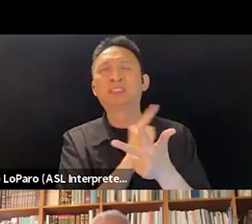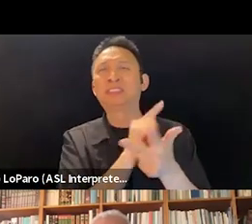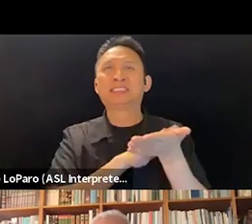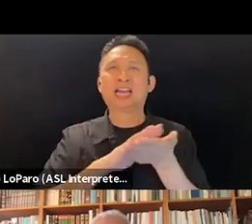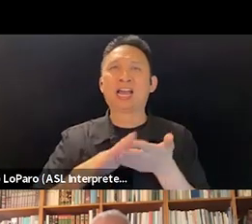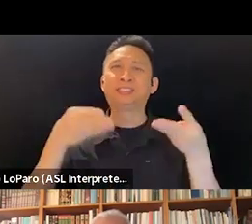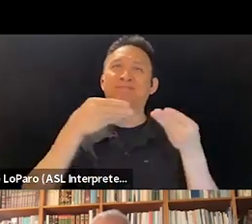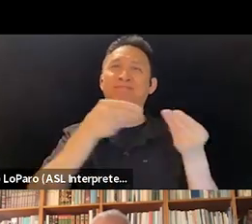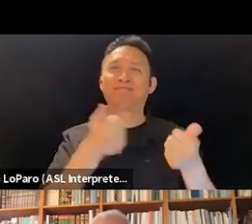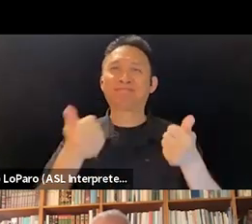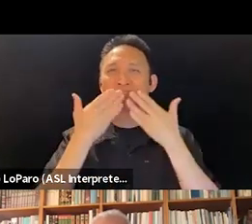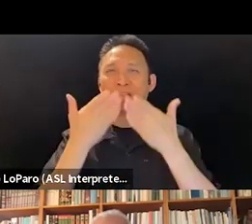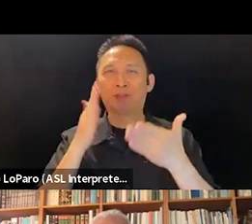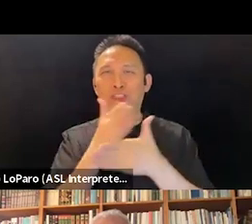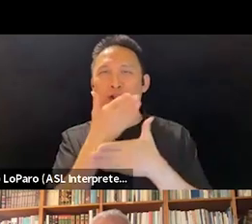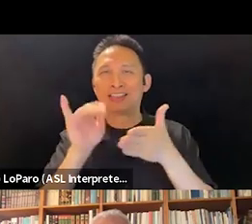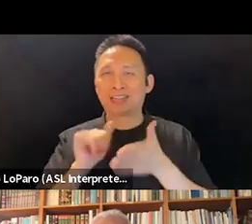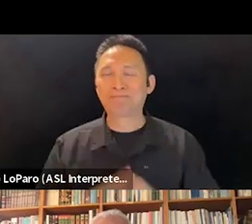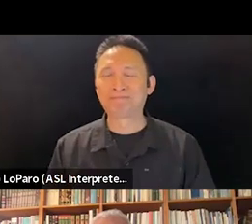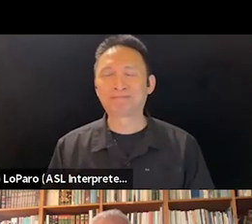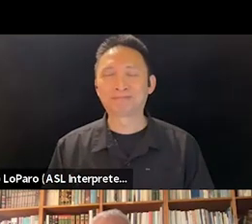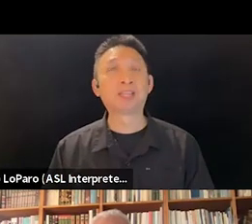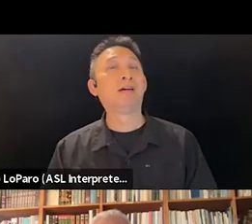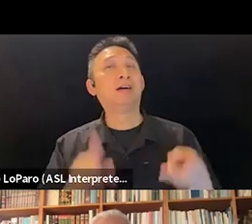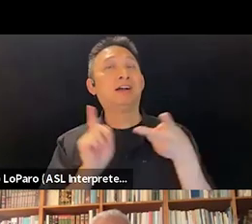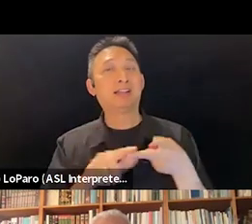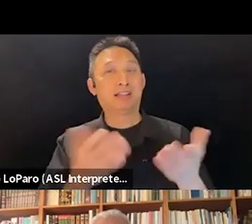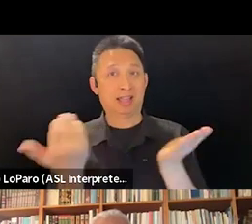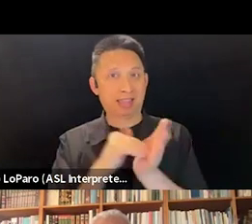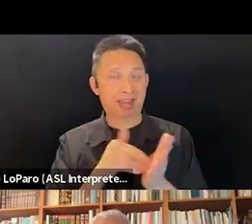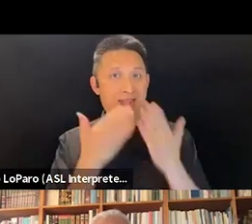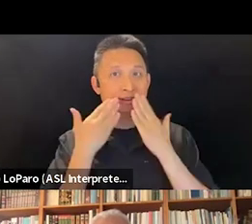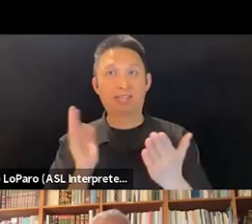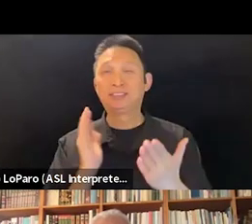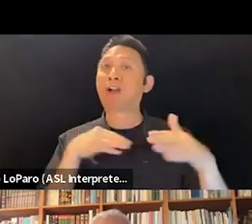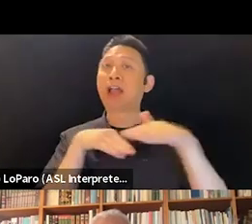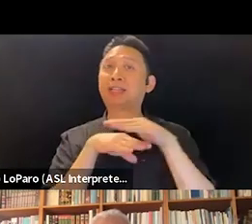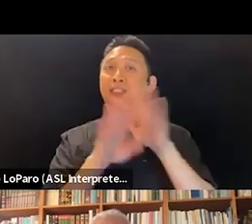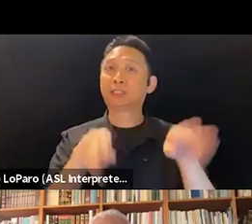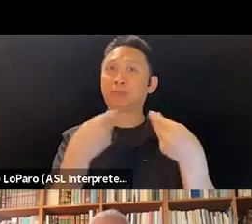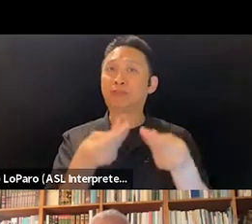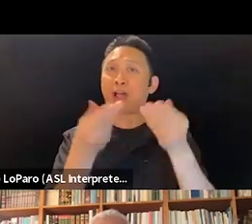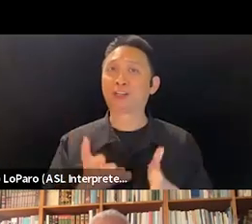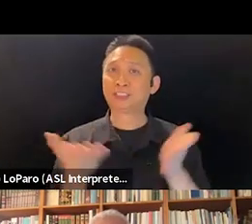And certainly I just wanna make sure that we thank again our access providers who were with us here today,